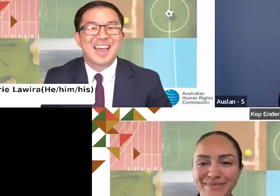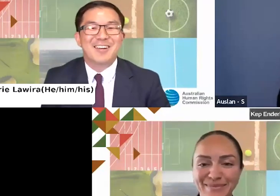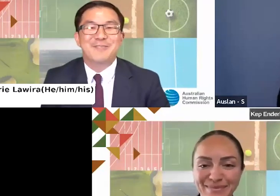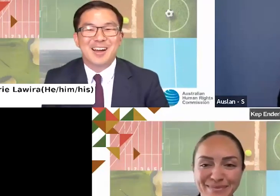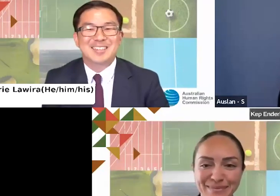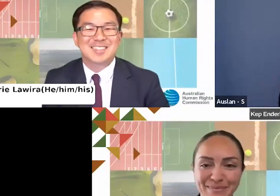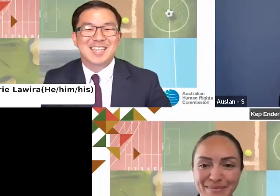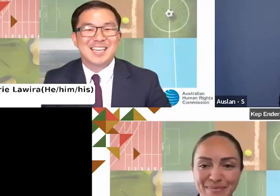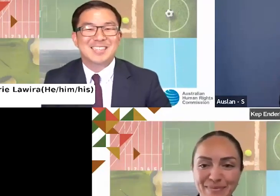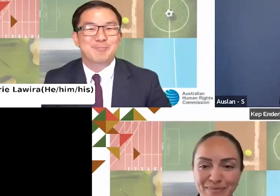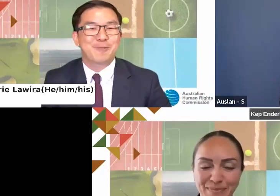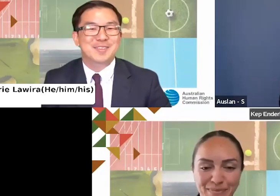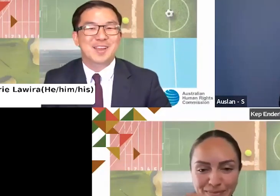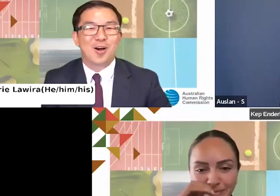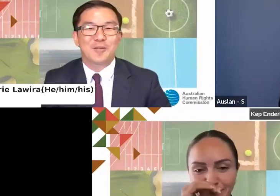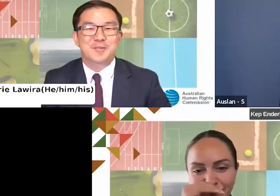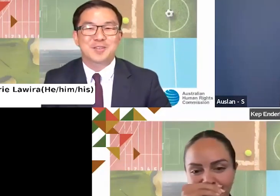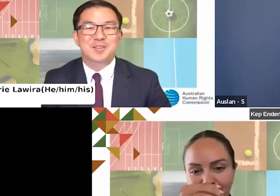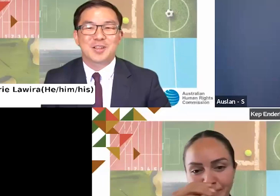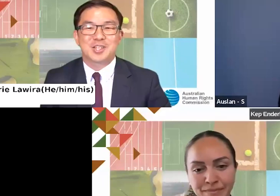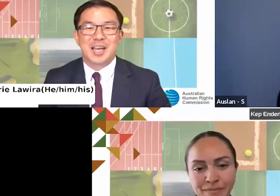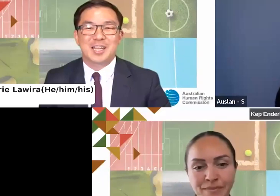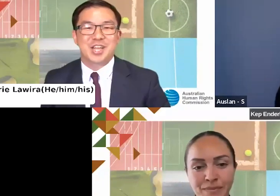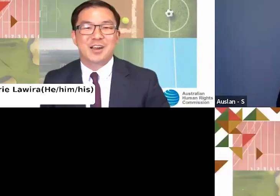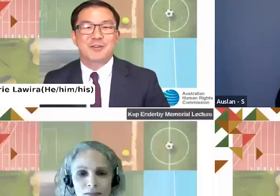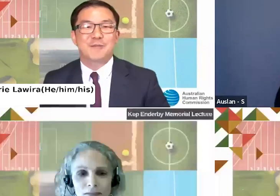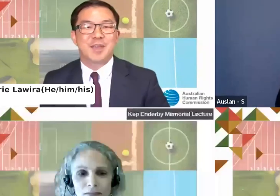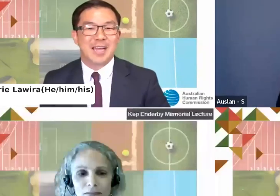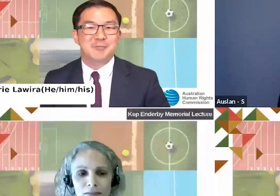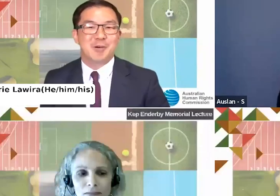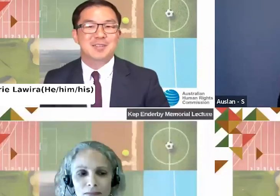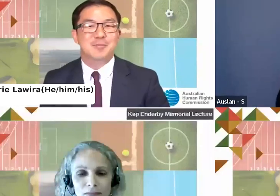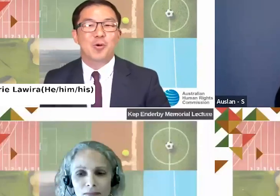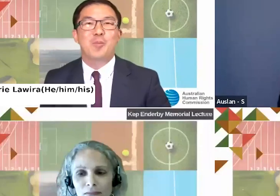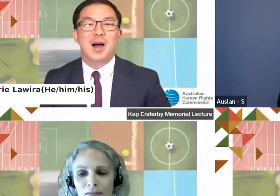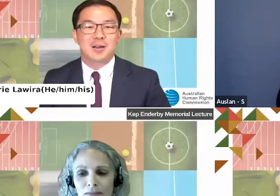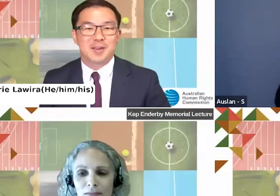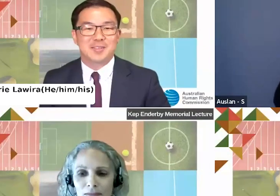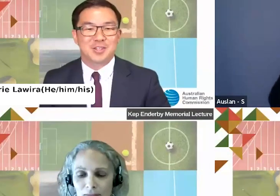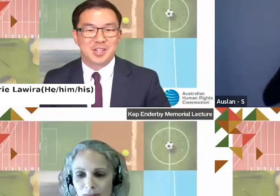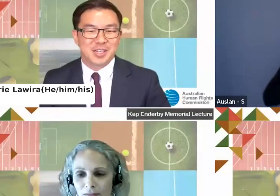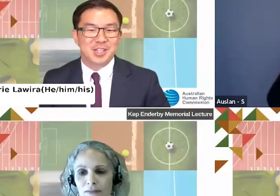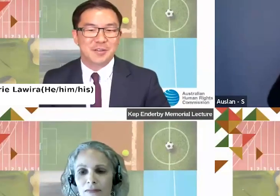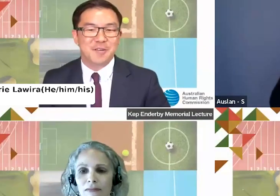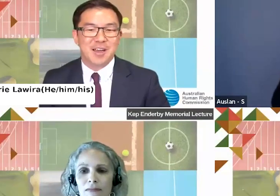Karen Farquharson is a professor of sociology and chair of the Anti-Racism Home Research Initiative